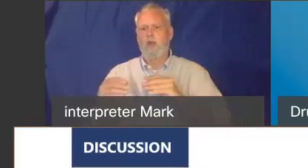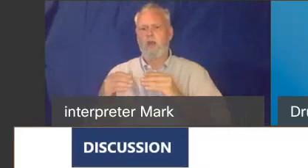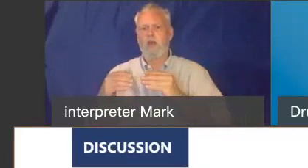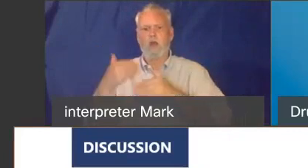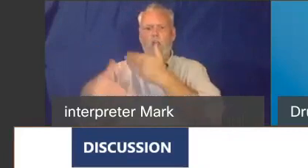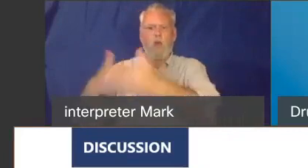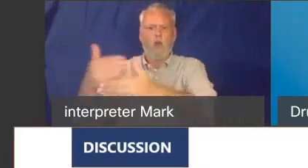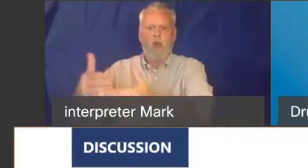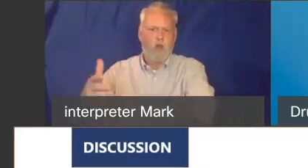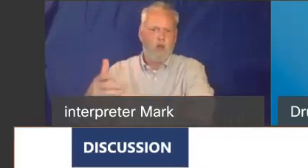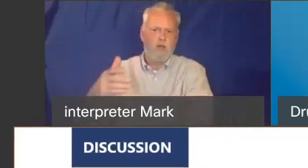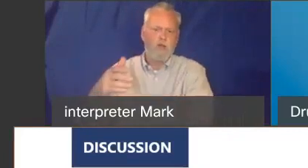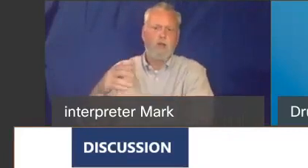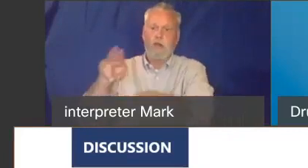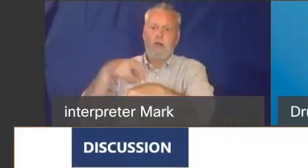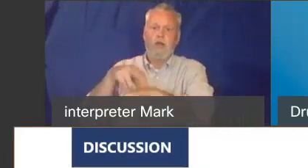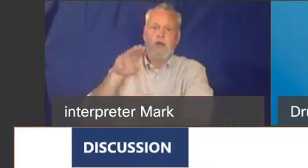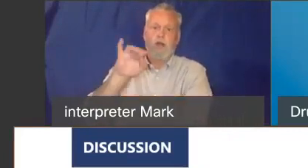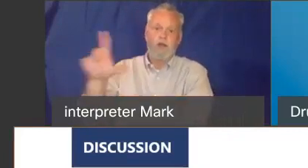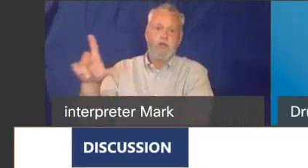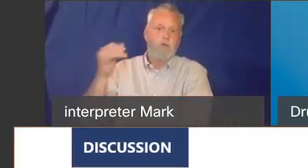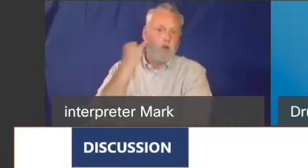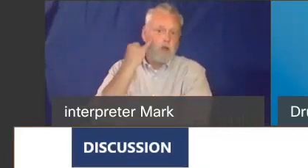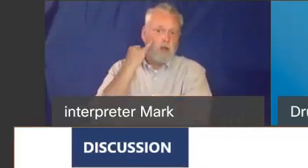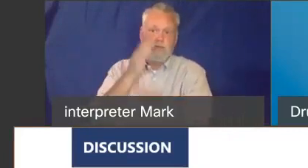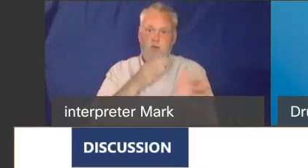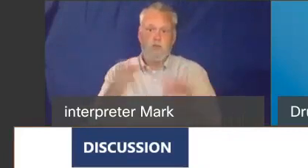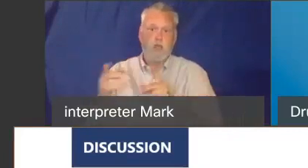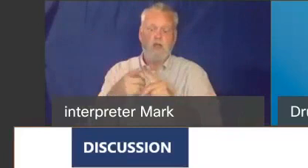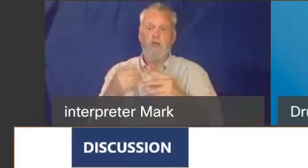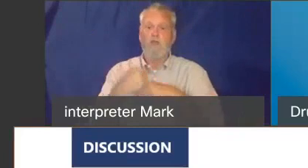The the National Mall, if there is plans to, like, make obstructions so that.